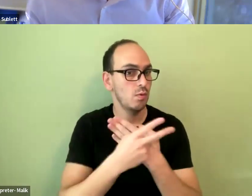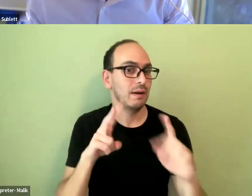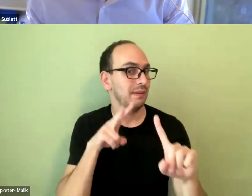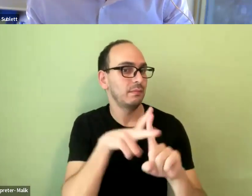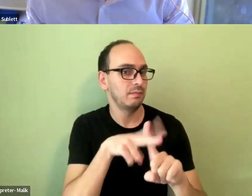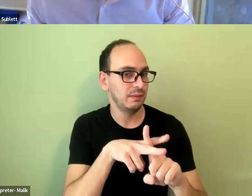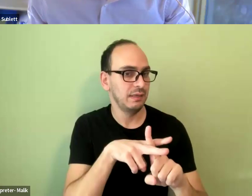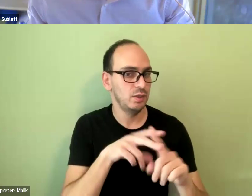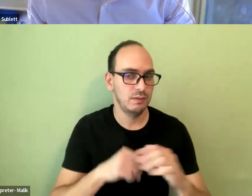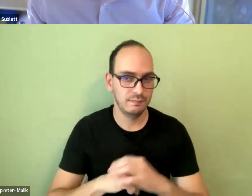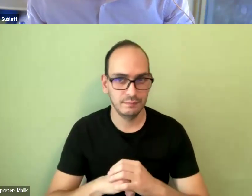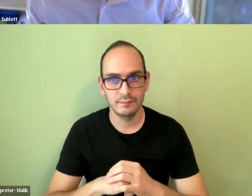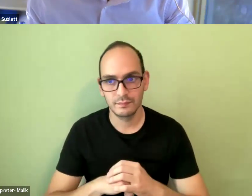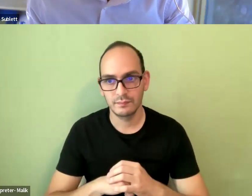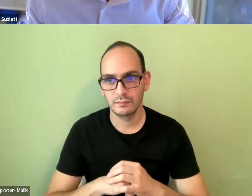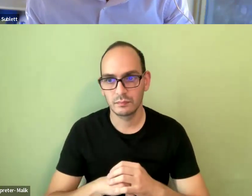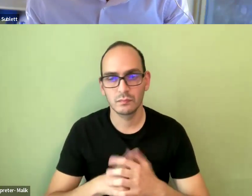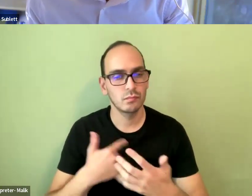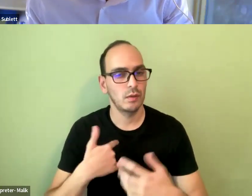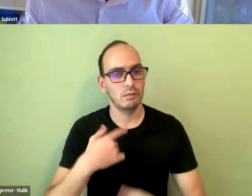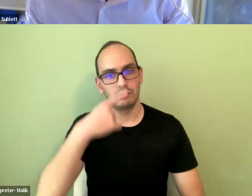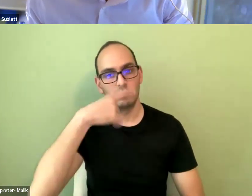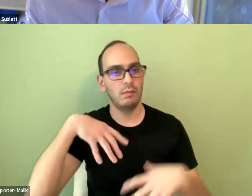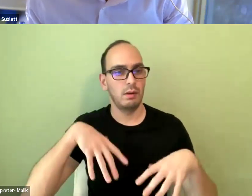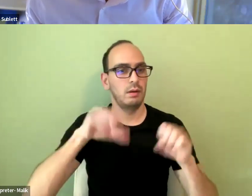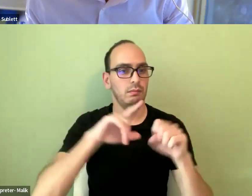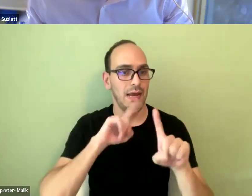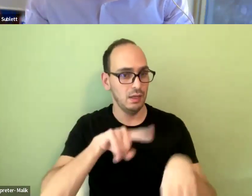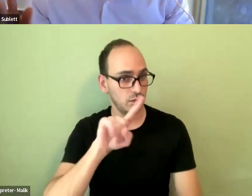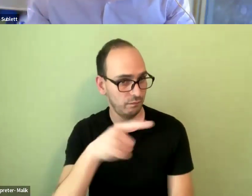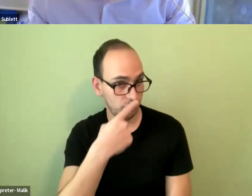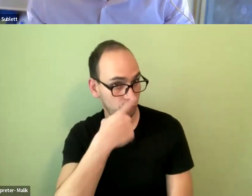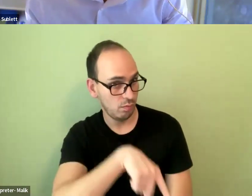I will go ahead and take that one first if you do not mind Cameron? Please.